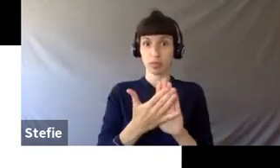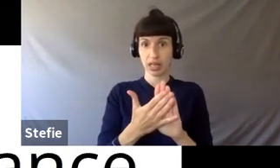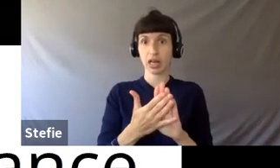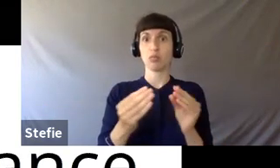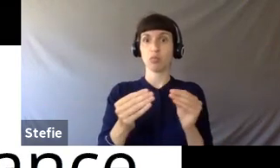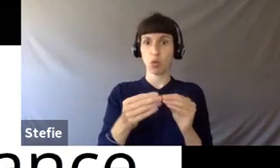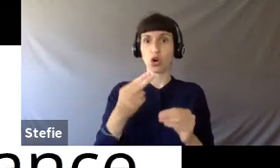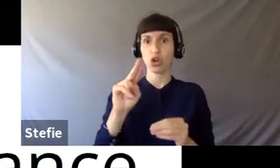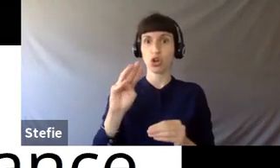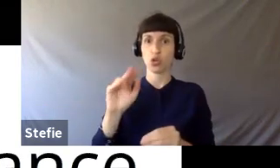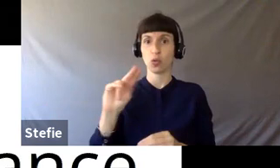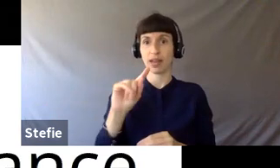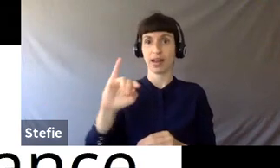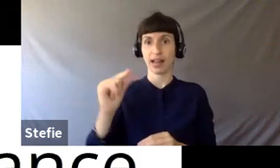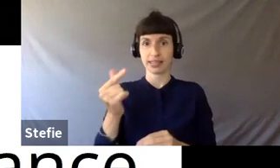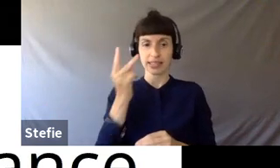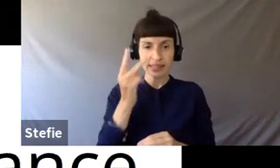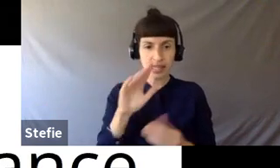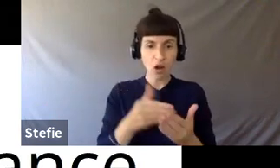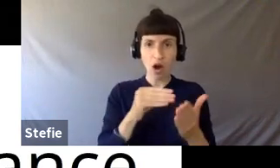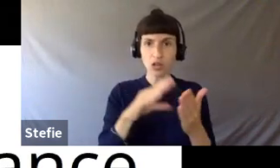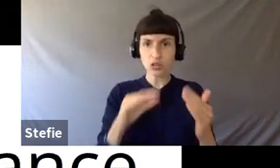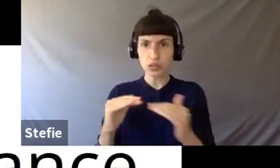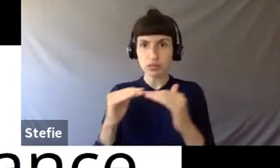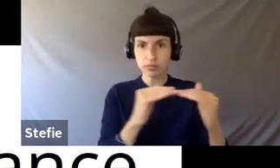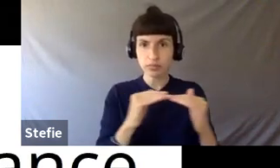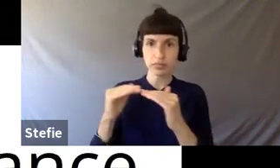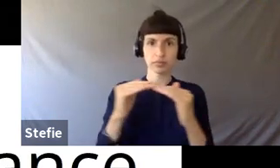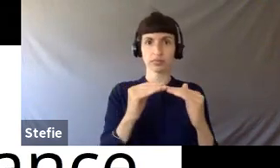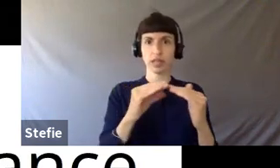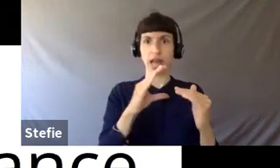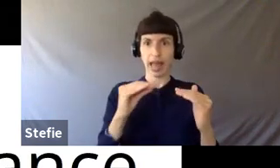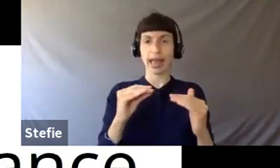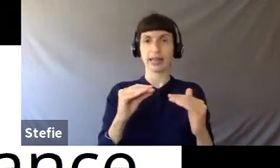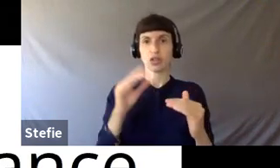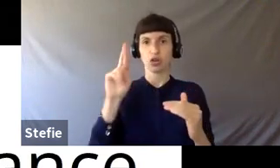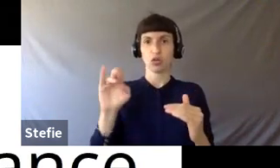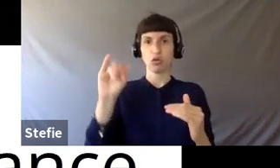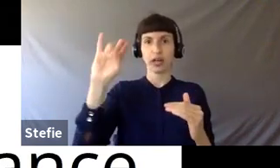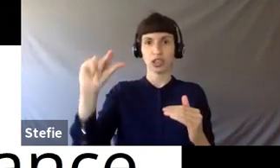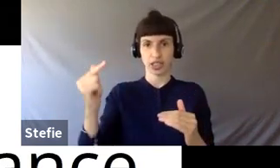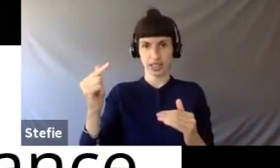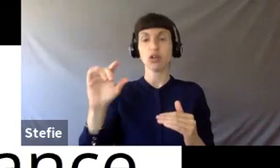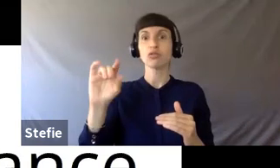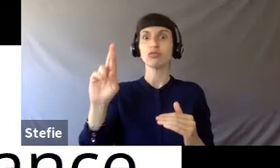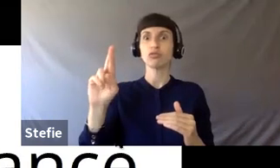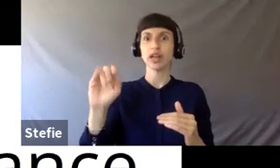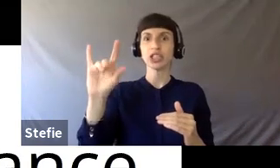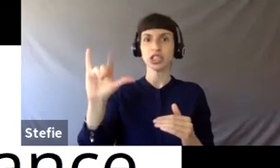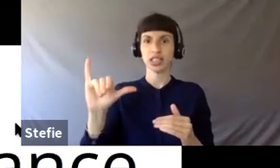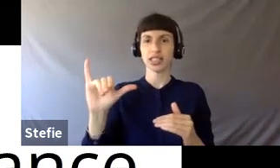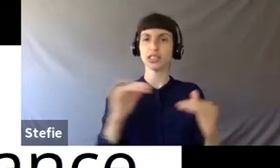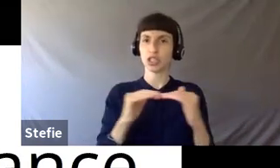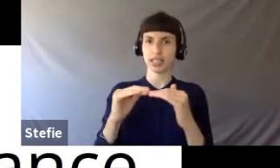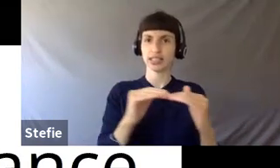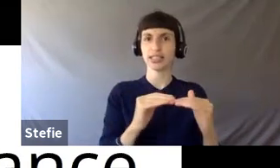next we need to make sure we are centering on equity; given the dual pandemics of Covid-19 and racism now is the time of reimagining schools to becoming more